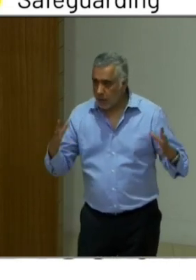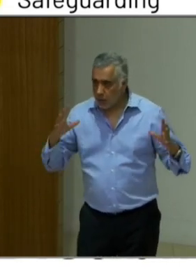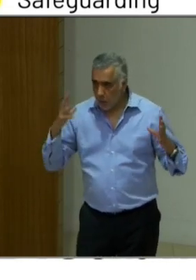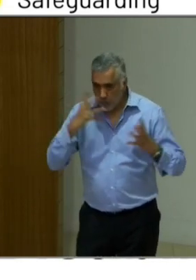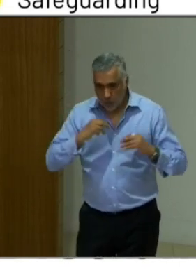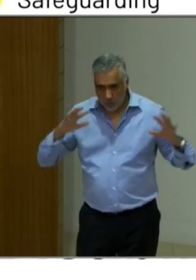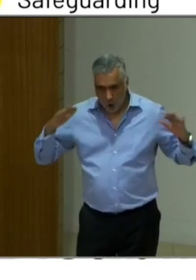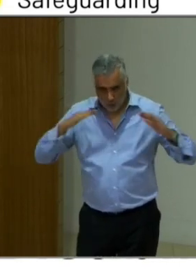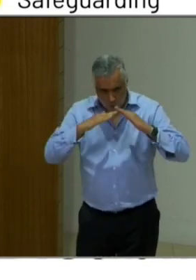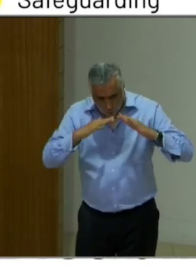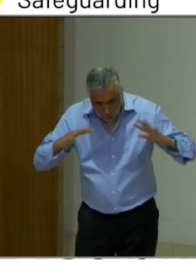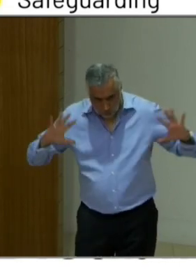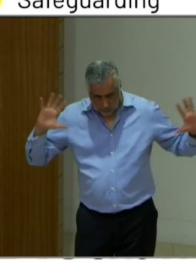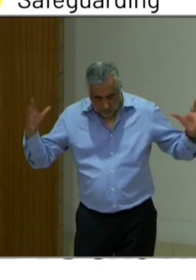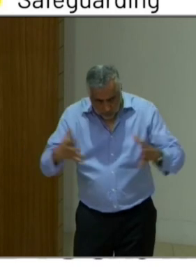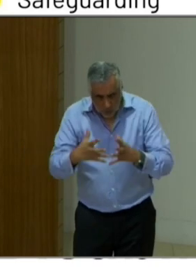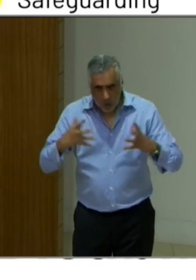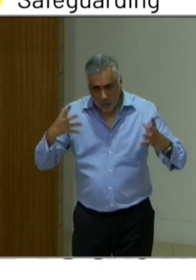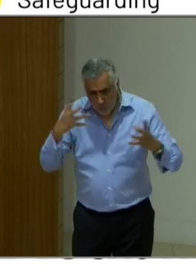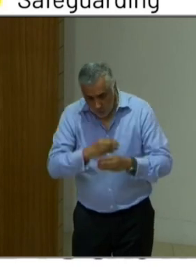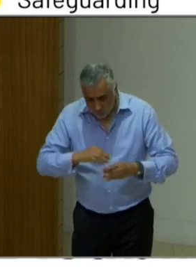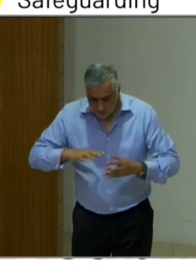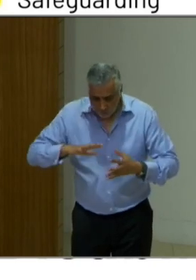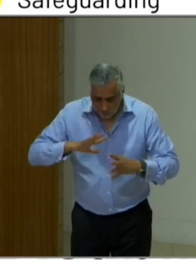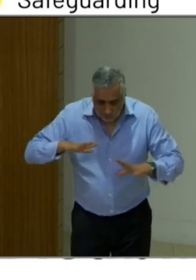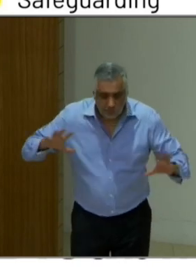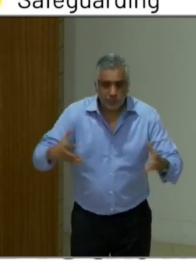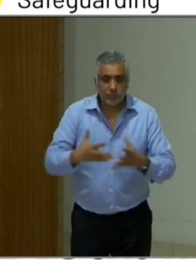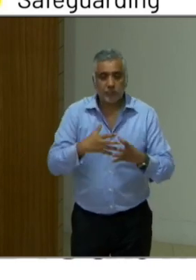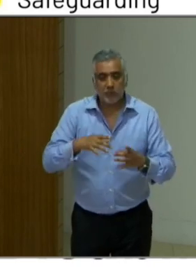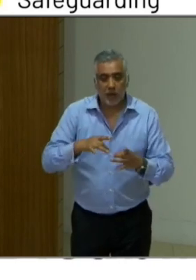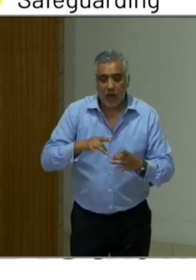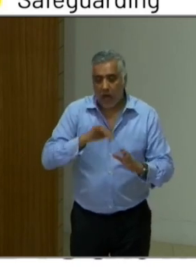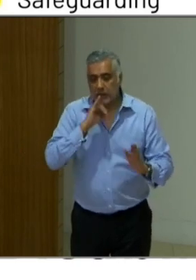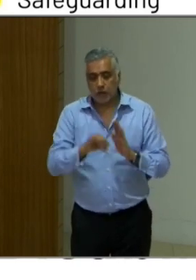spiritual common identity. We are together today to achieve